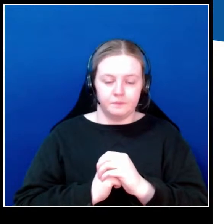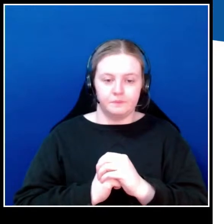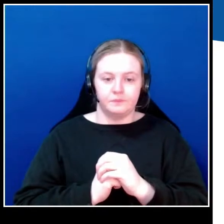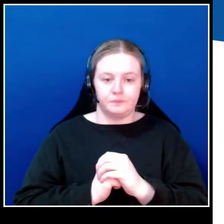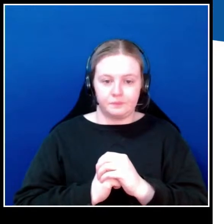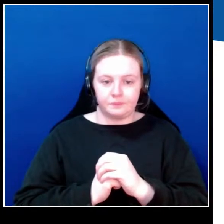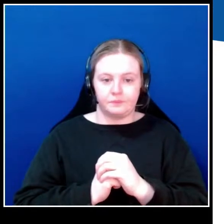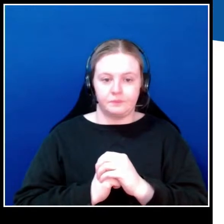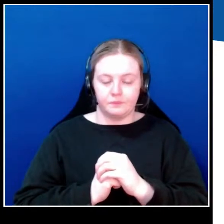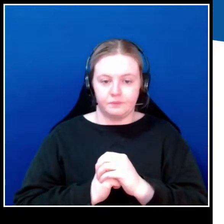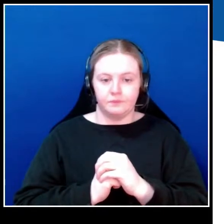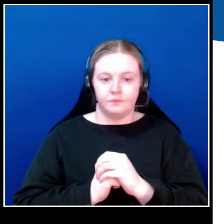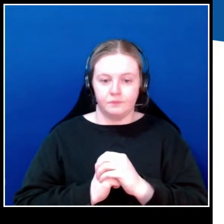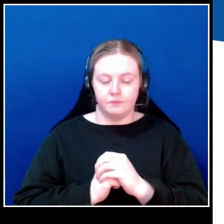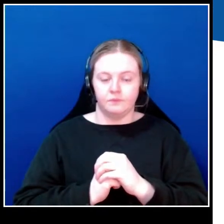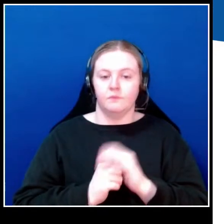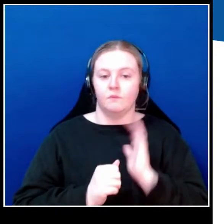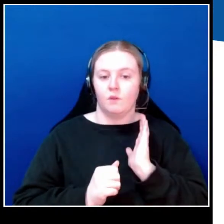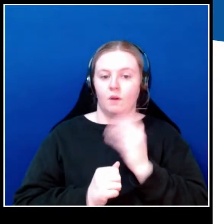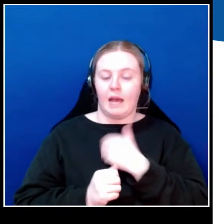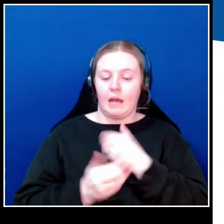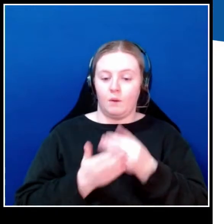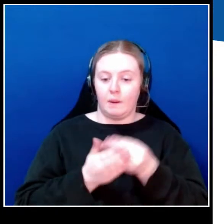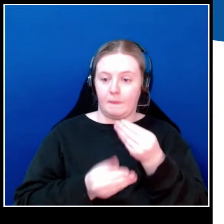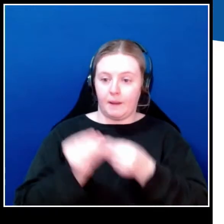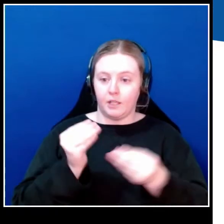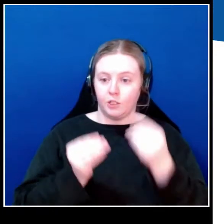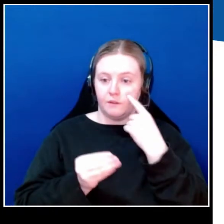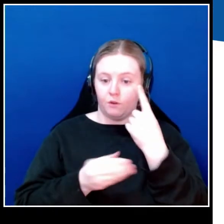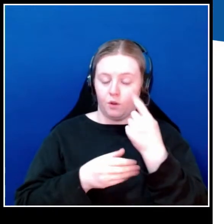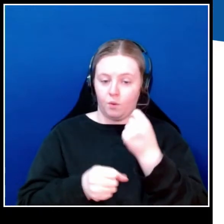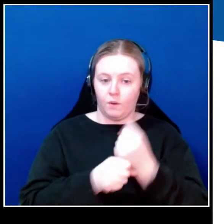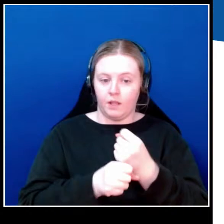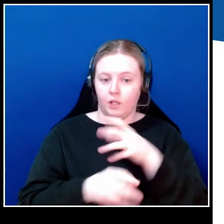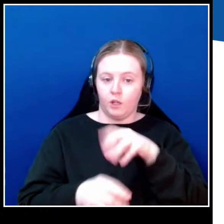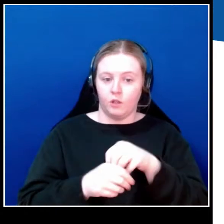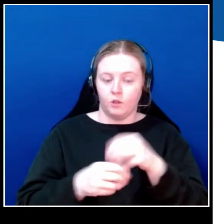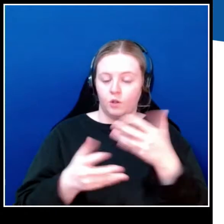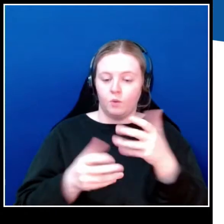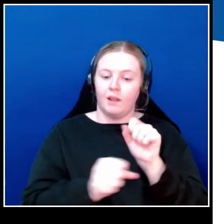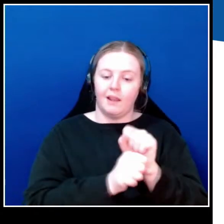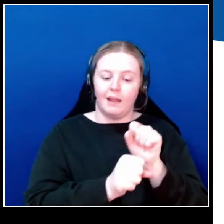for the year included employee wages and benefits, vessel charter costs,